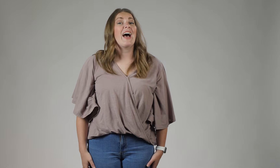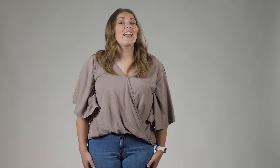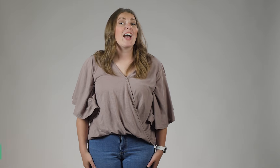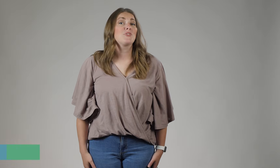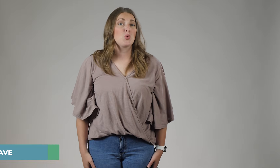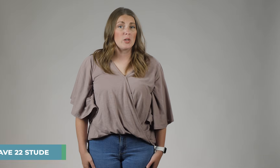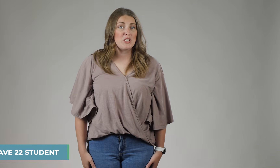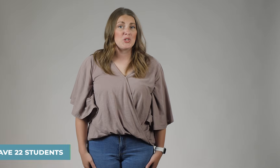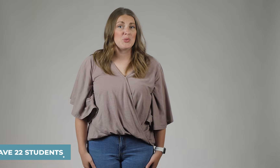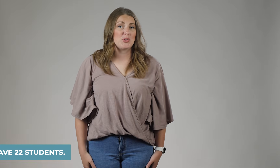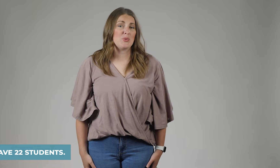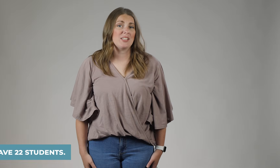I have 22 students.